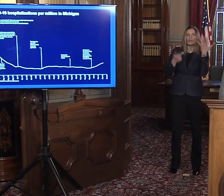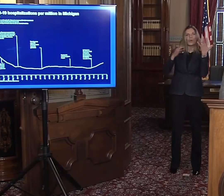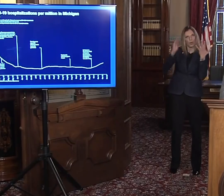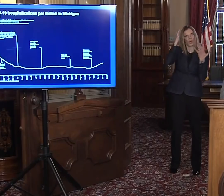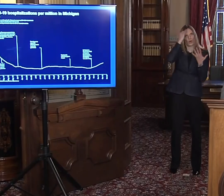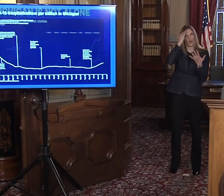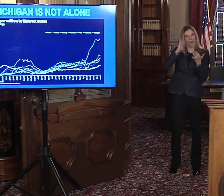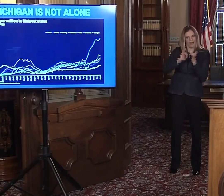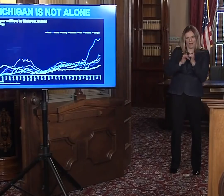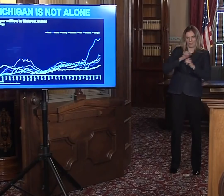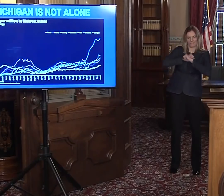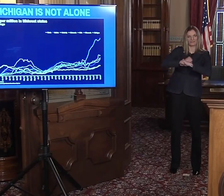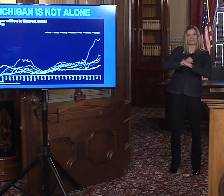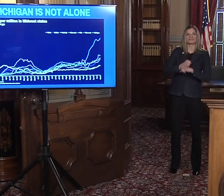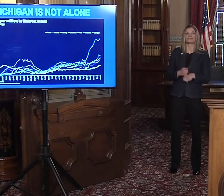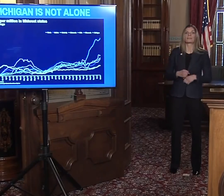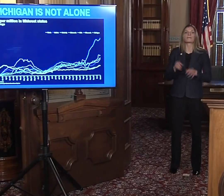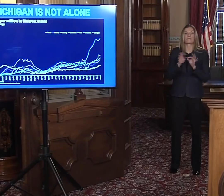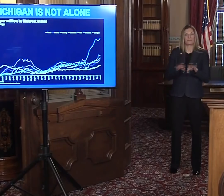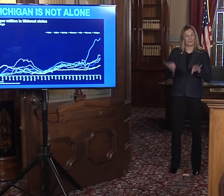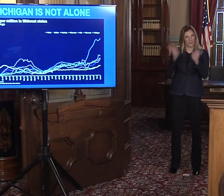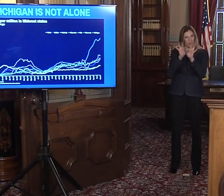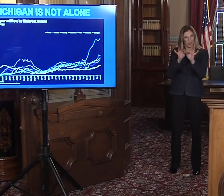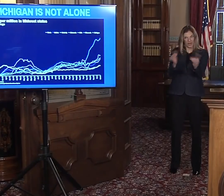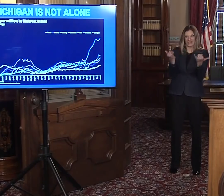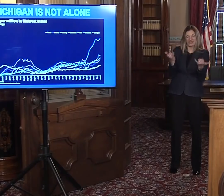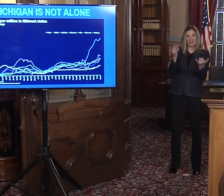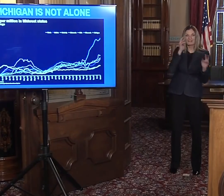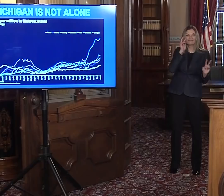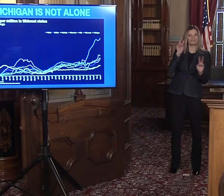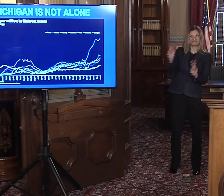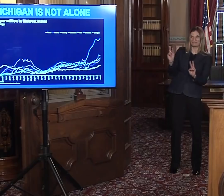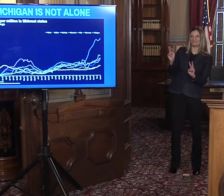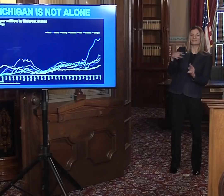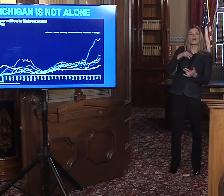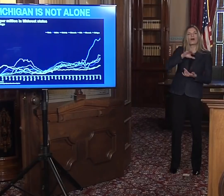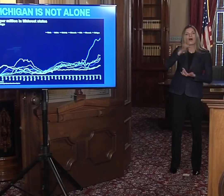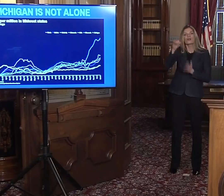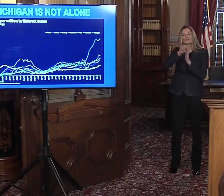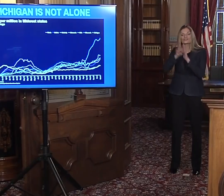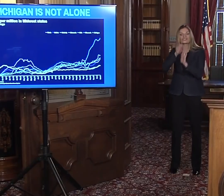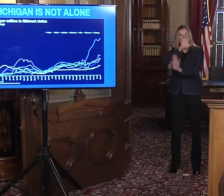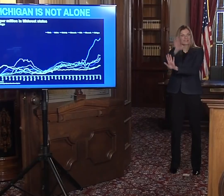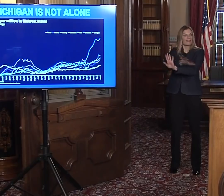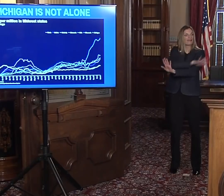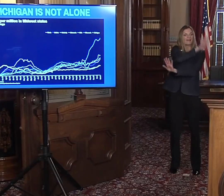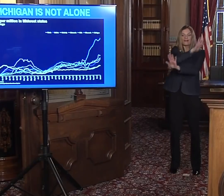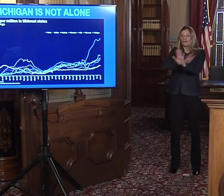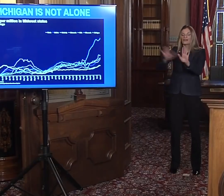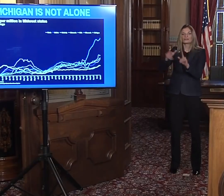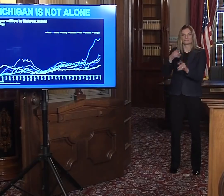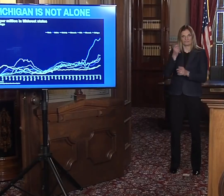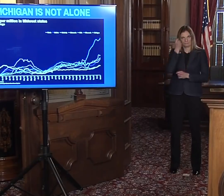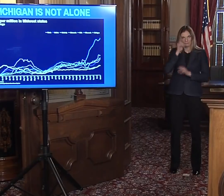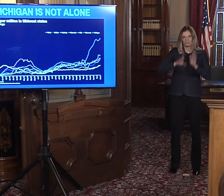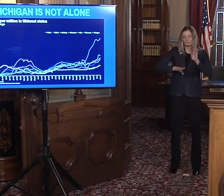AND THAT -- AND IT ALSO MEANS THAT TIME IS OF THE ESSENCE. WE ARE NOT ALONE. I THINK IT'S IMPORTANT TO NOTE